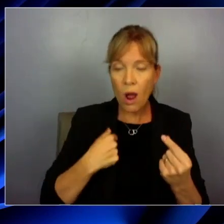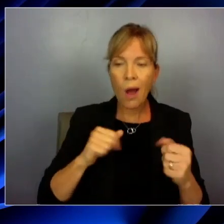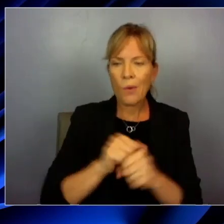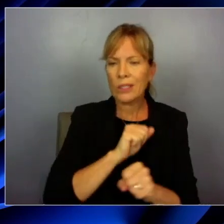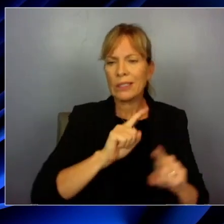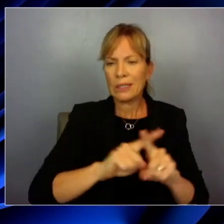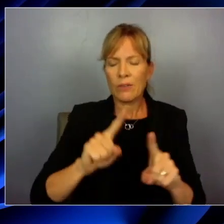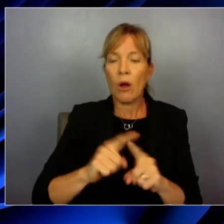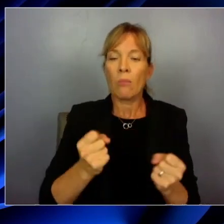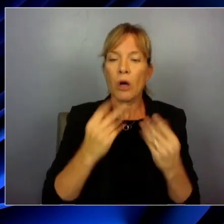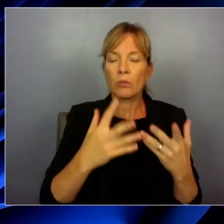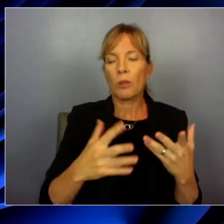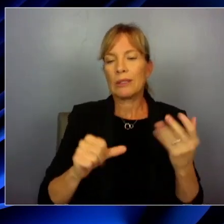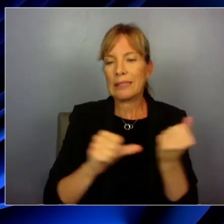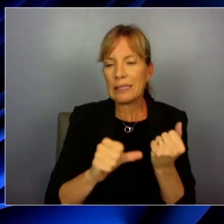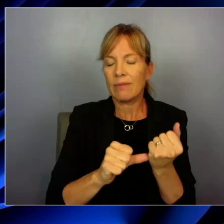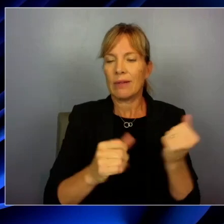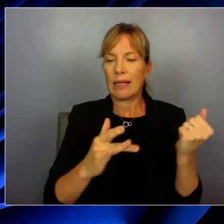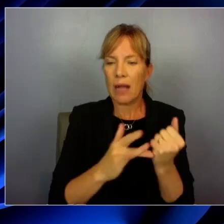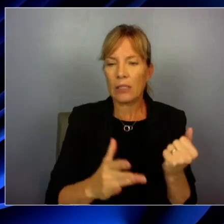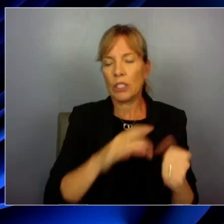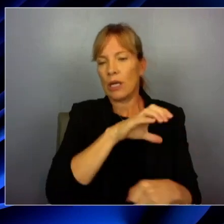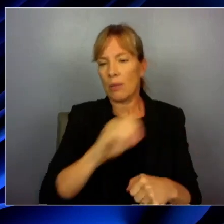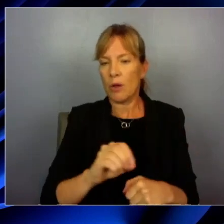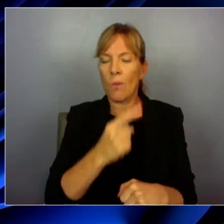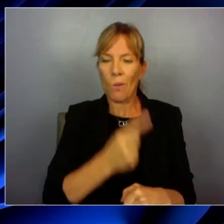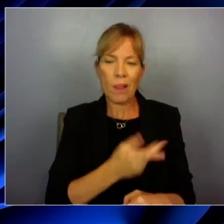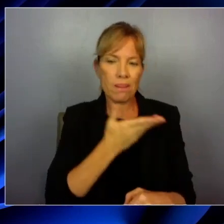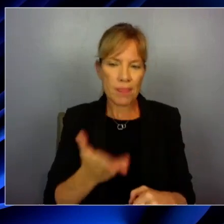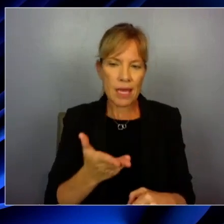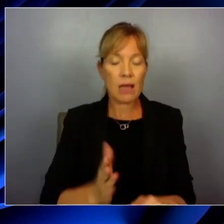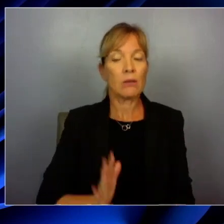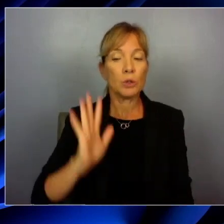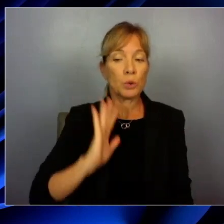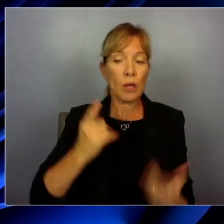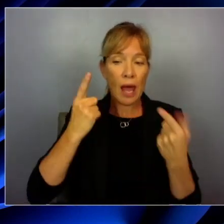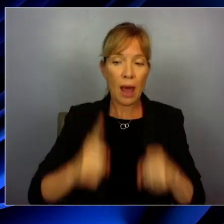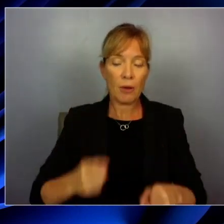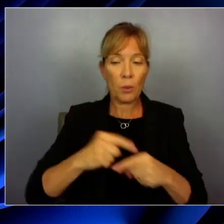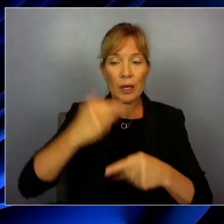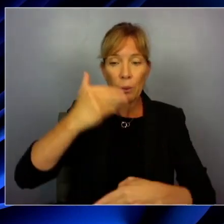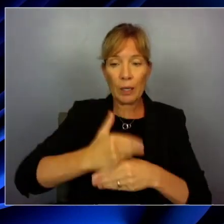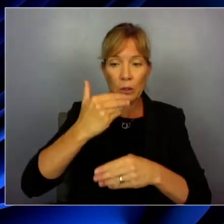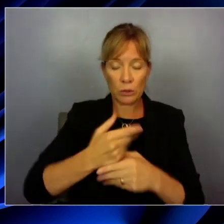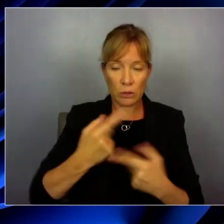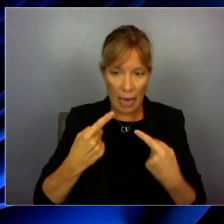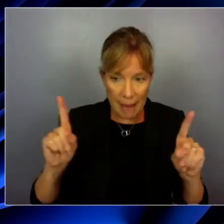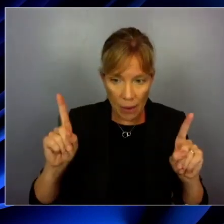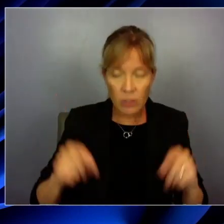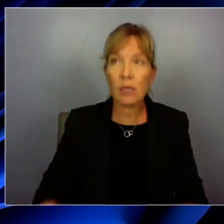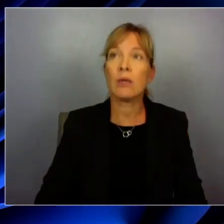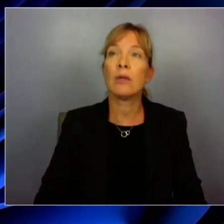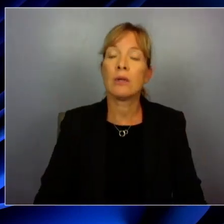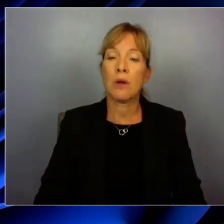companies and one of the things that used to happen when Windows came out was that us as a team provider,